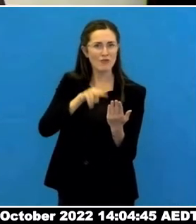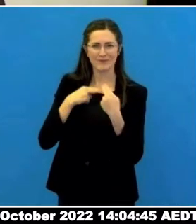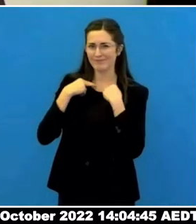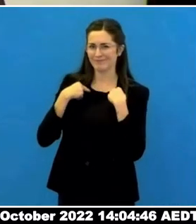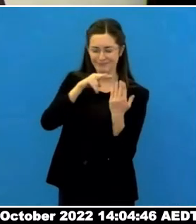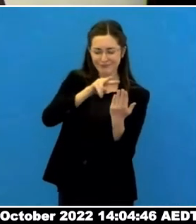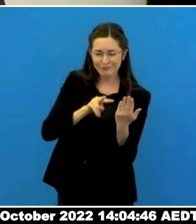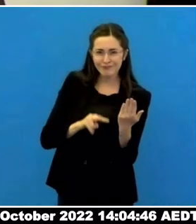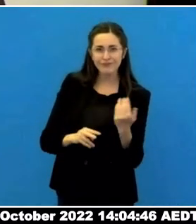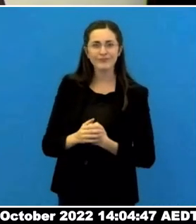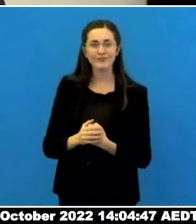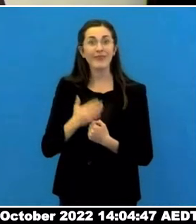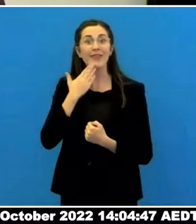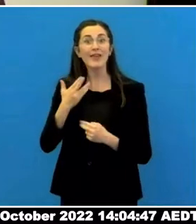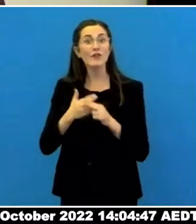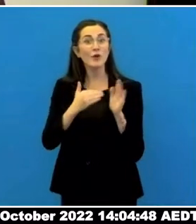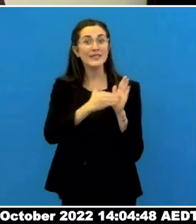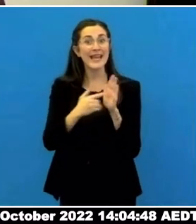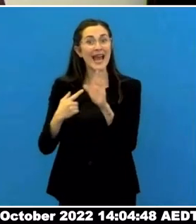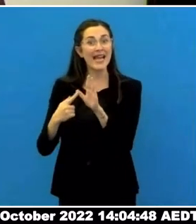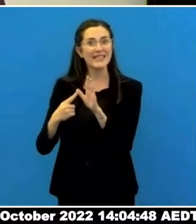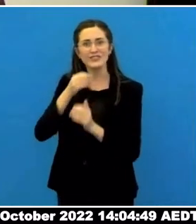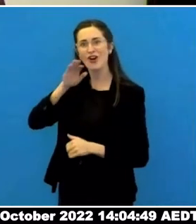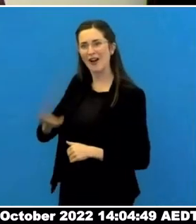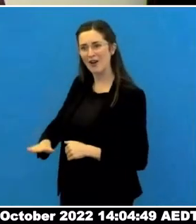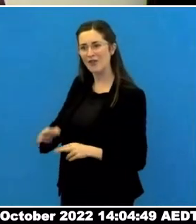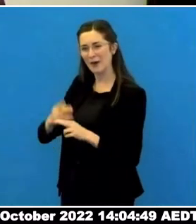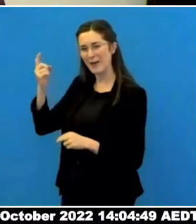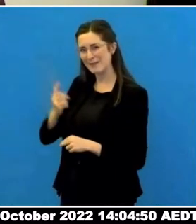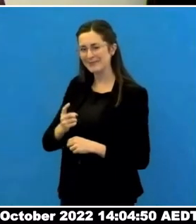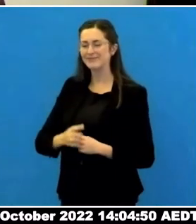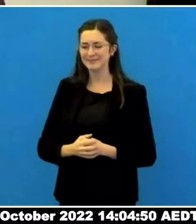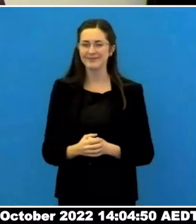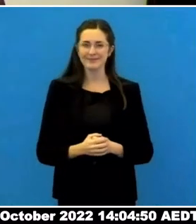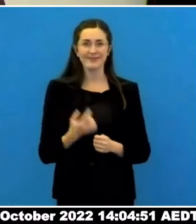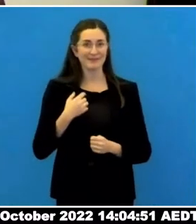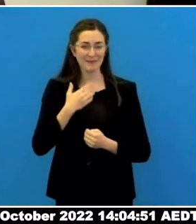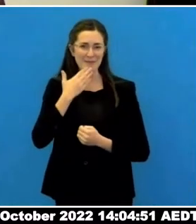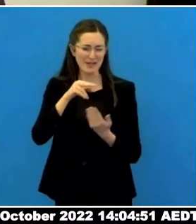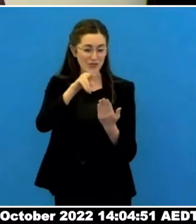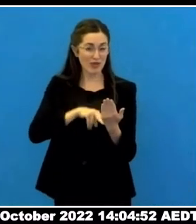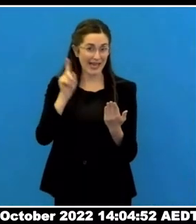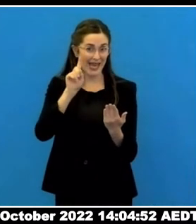and thank you, ZA Jr, for accompanying your mother. I will ask Ms Eastman to read the statement. Thank you.